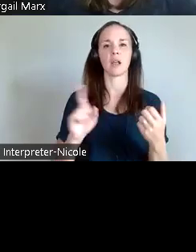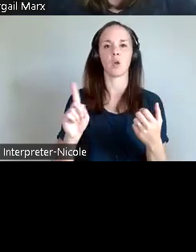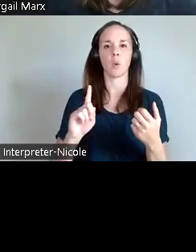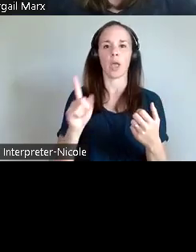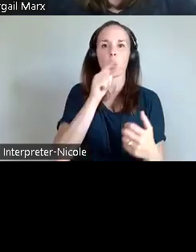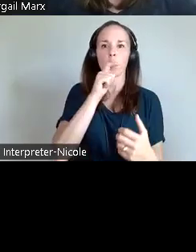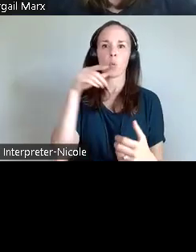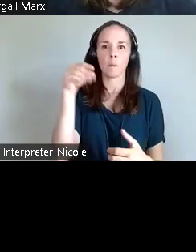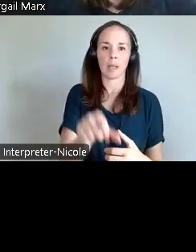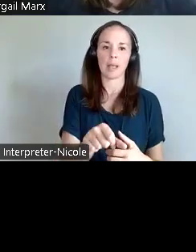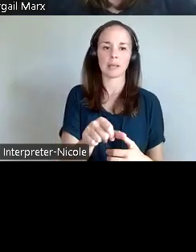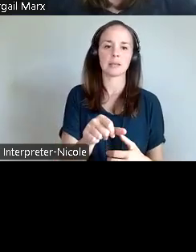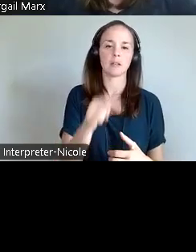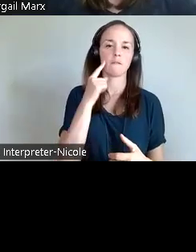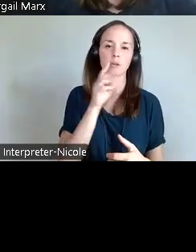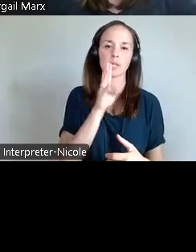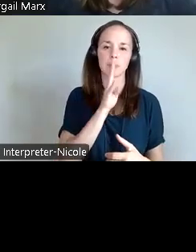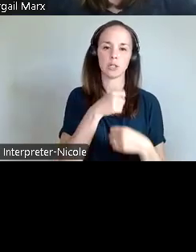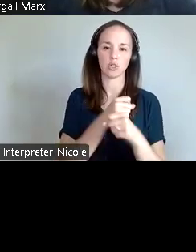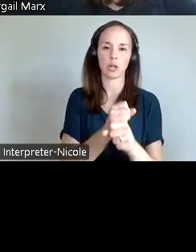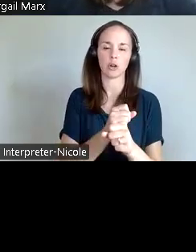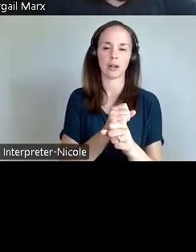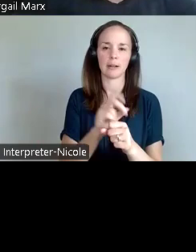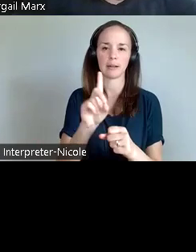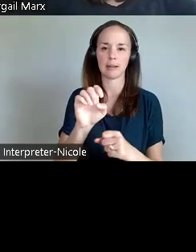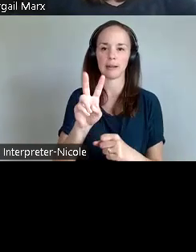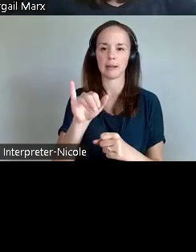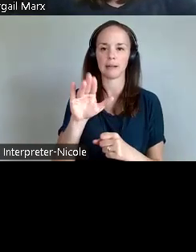We'll cover each of these different areas listed on the slide in more depth.